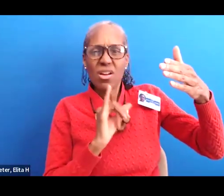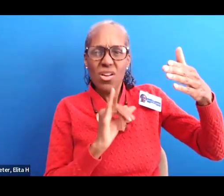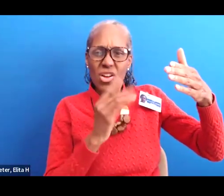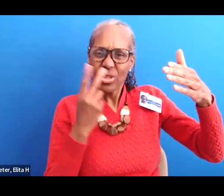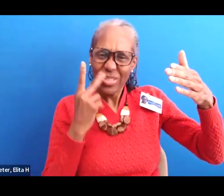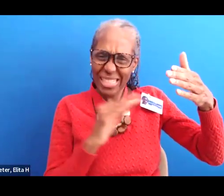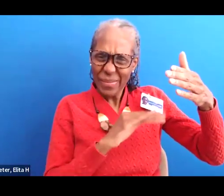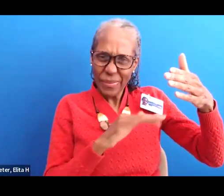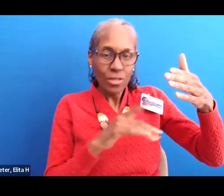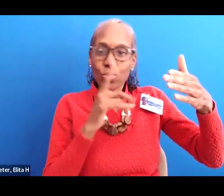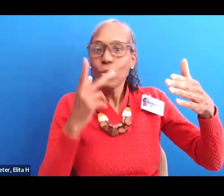and stirring up that bladder.